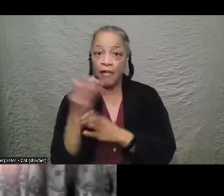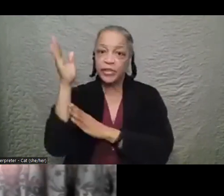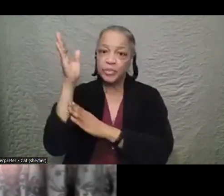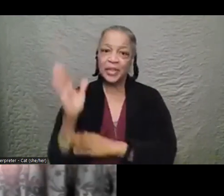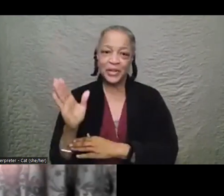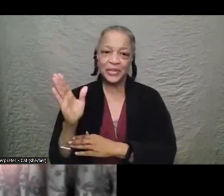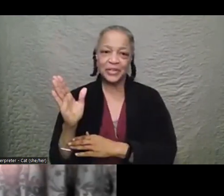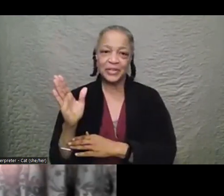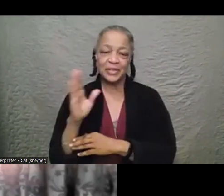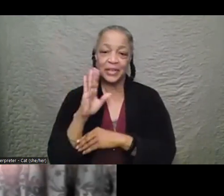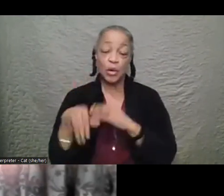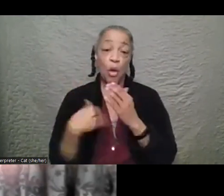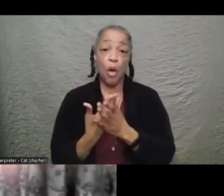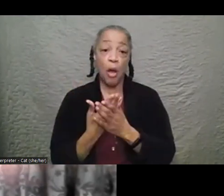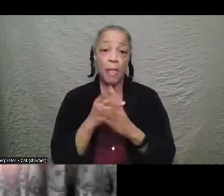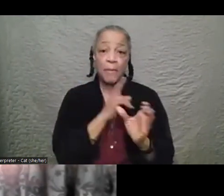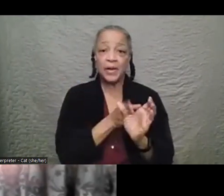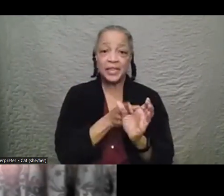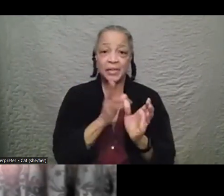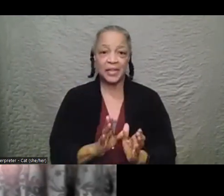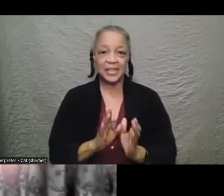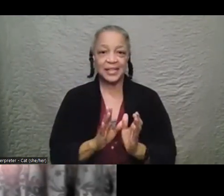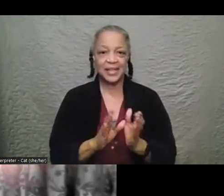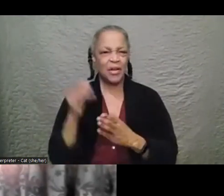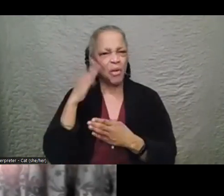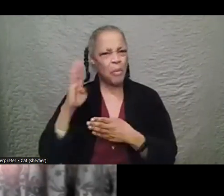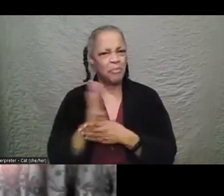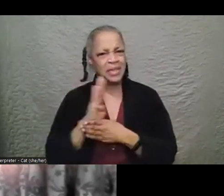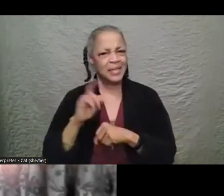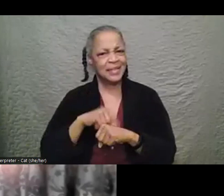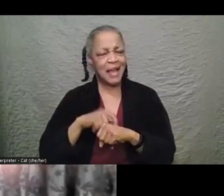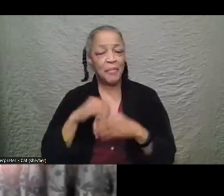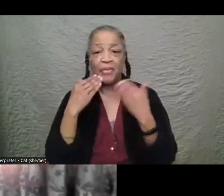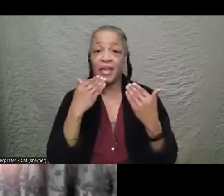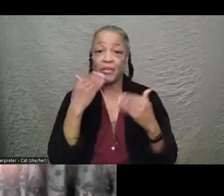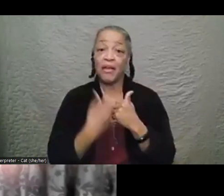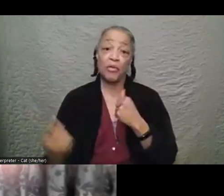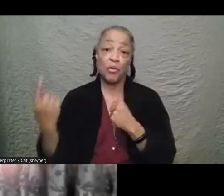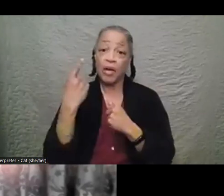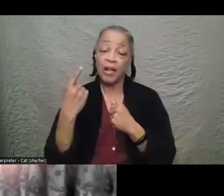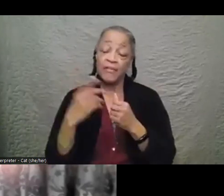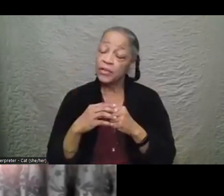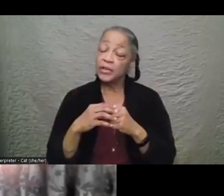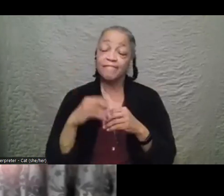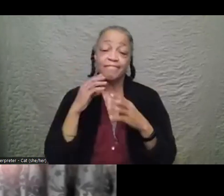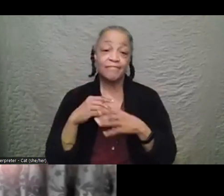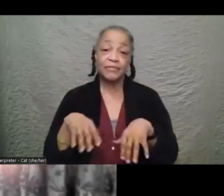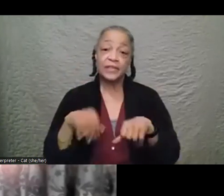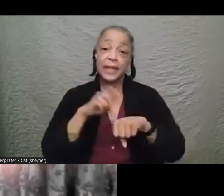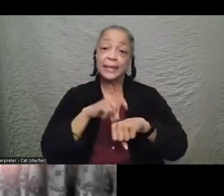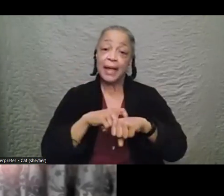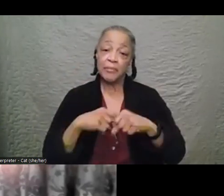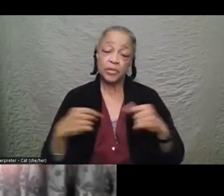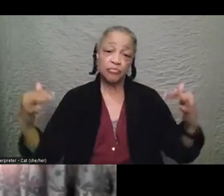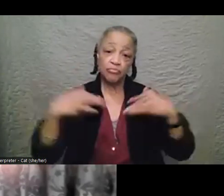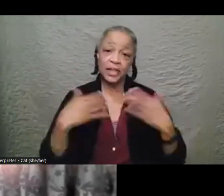all the participants . Thank you for taking the time to be here and delve into these really